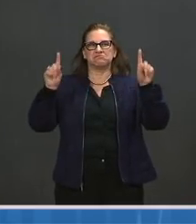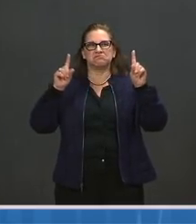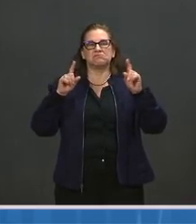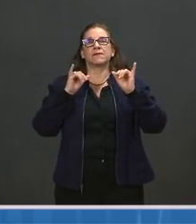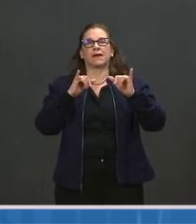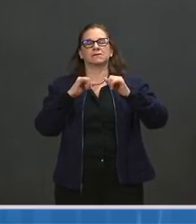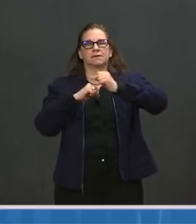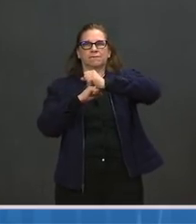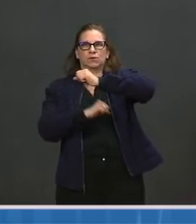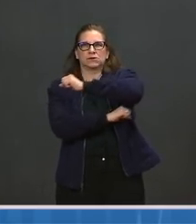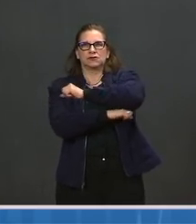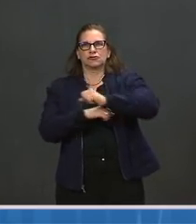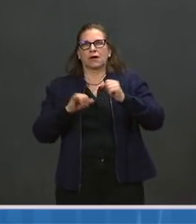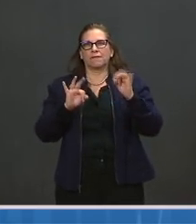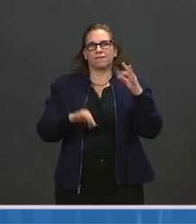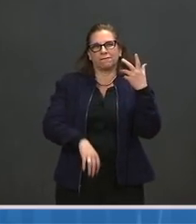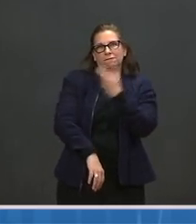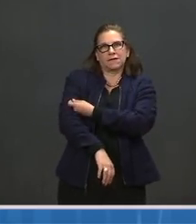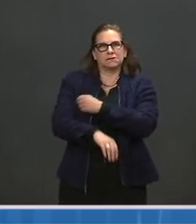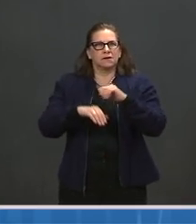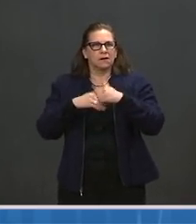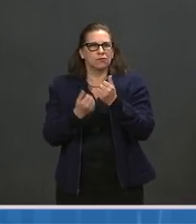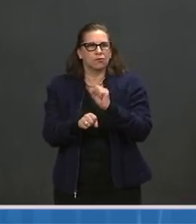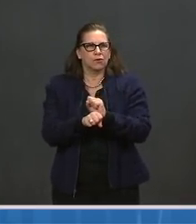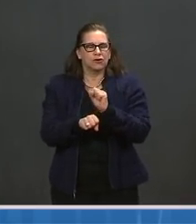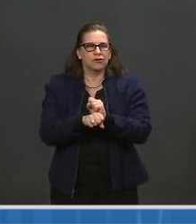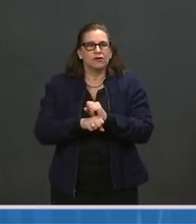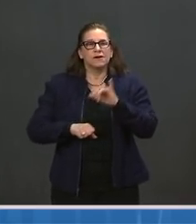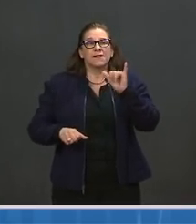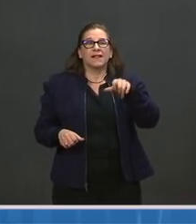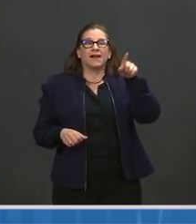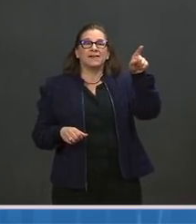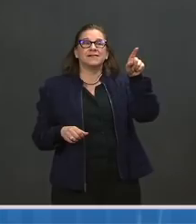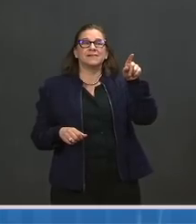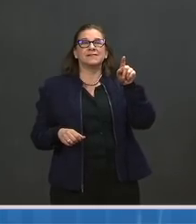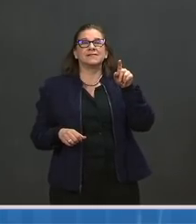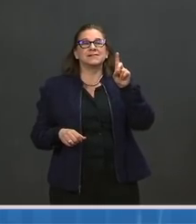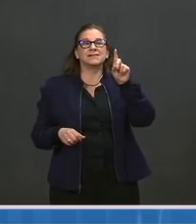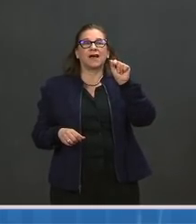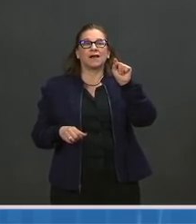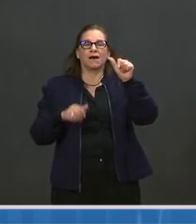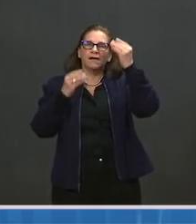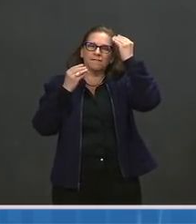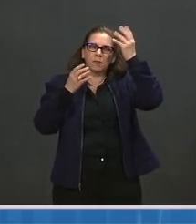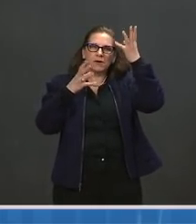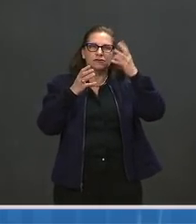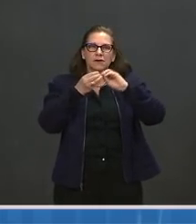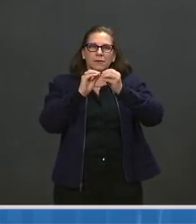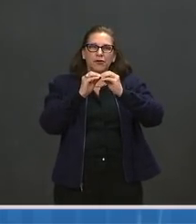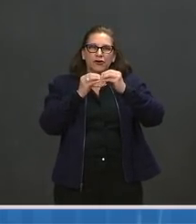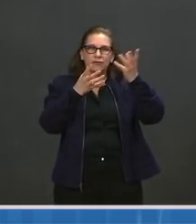And so, the data: We're talking about a phase three trial involving more than 32,000 participants